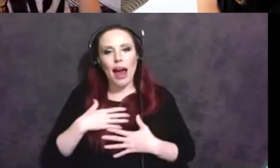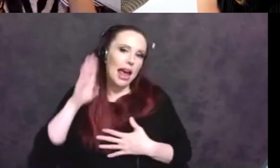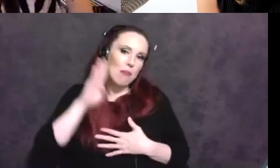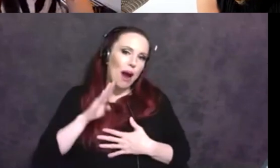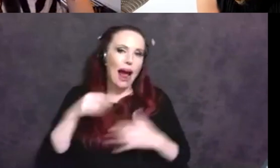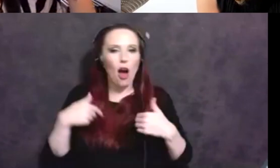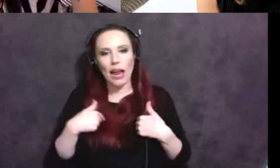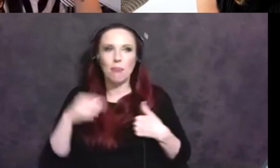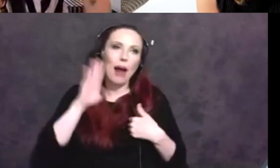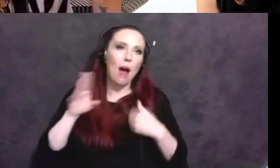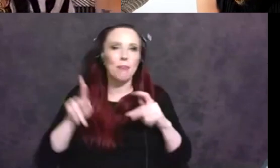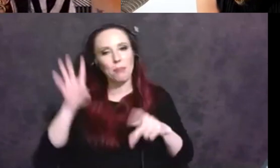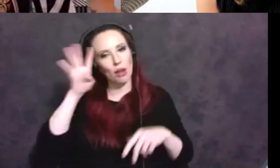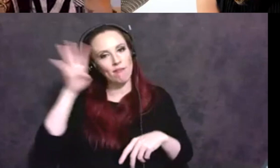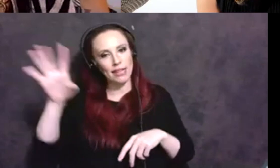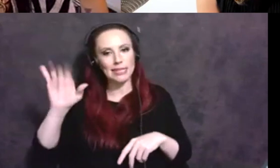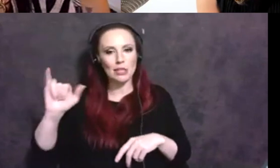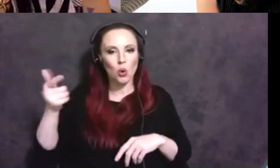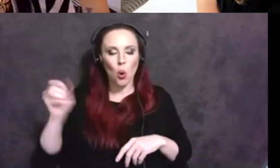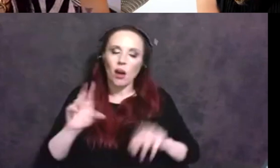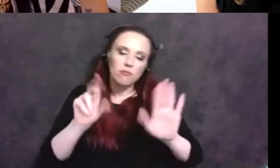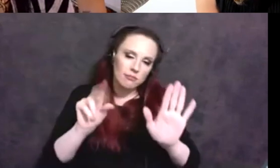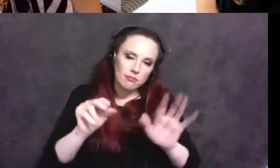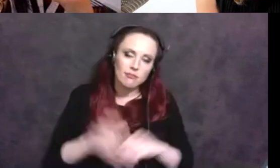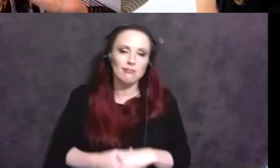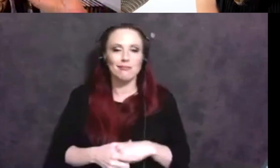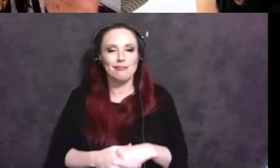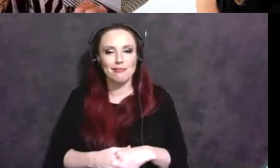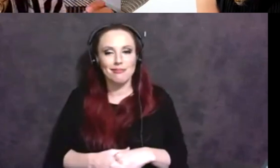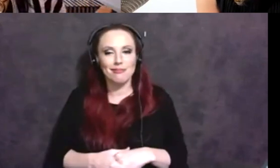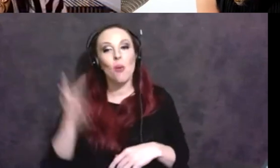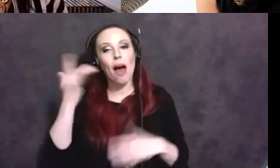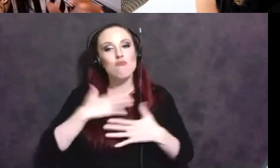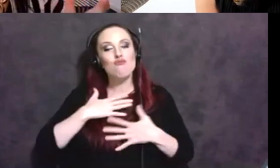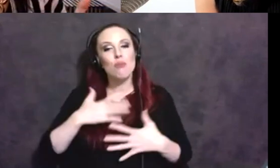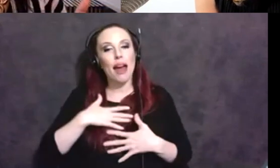this will resonate with you. The reason I am all about the breath is not just because